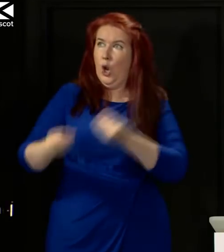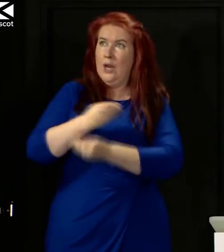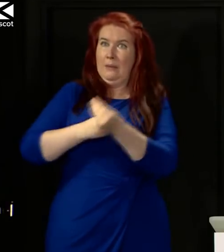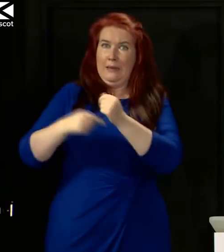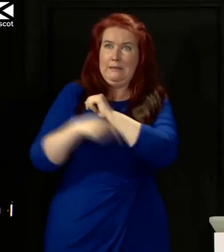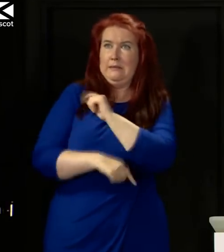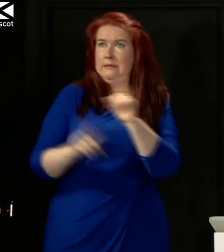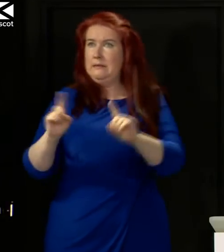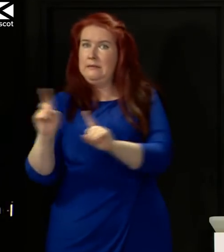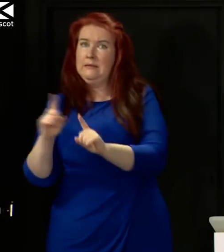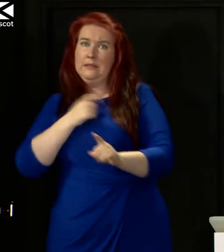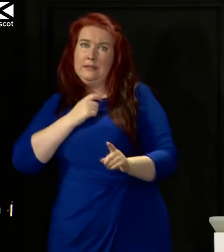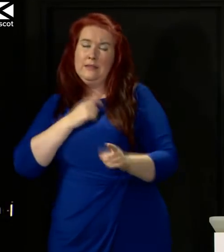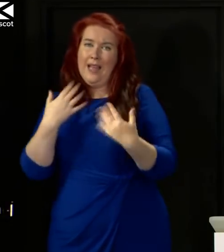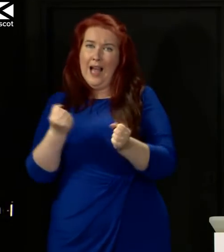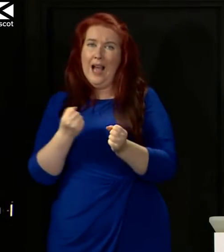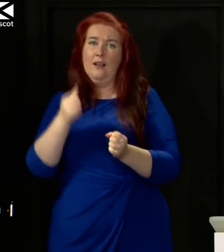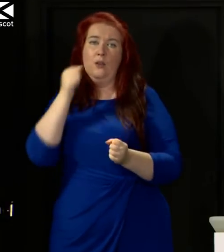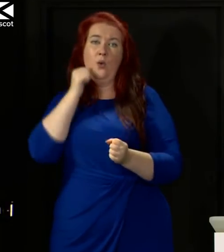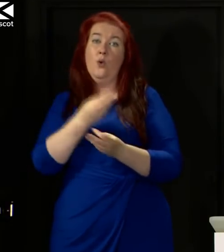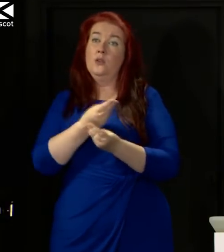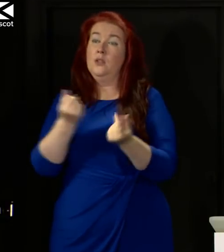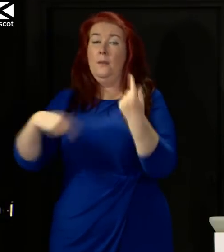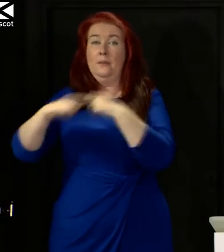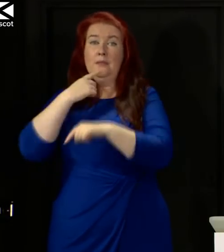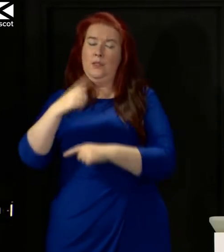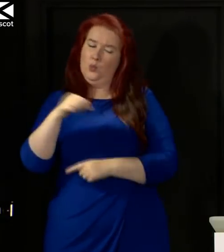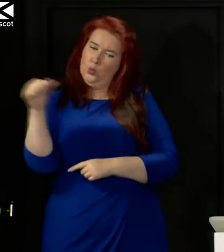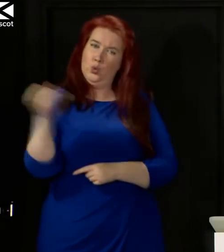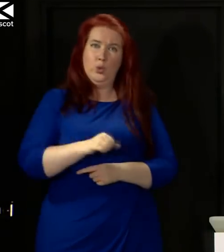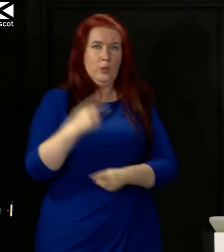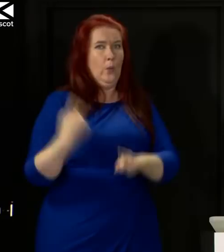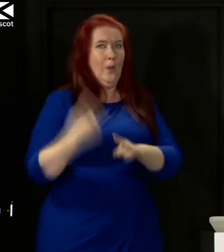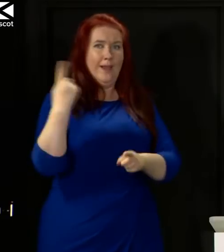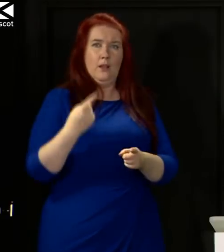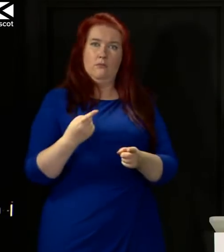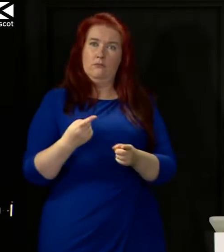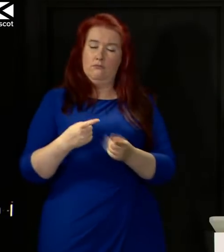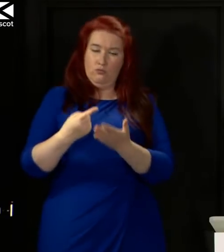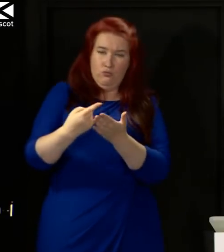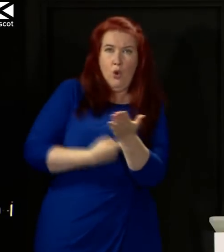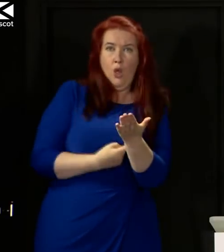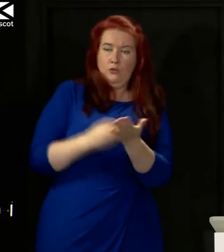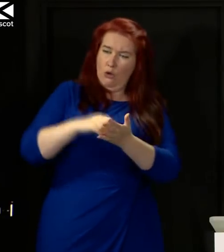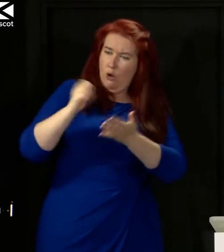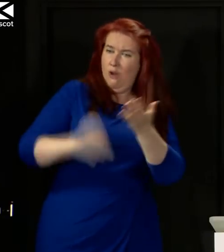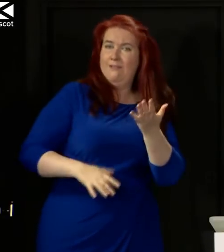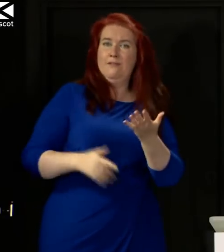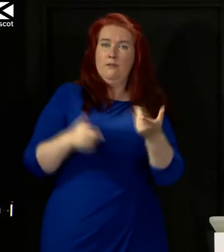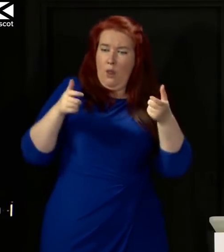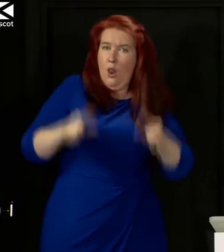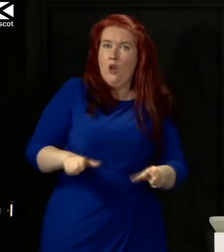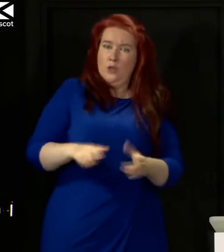will lead some to argue for a quicker than planned exit from lockdown, and I absolutely understand that.